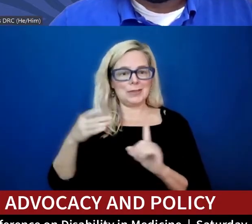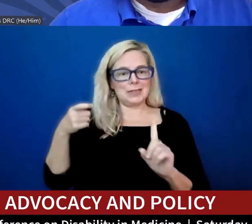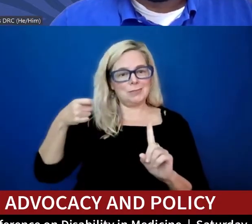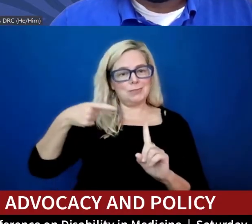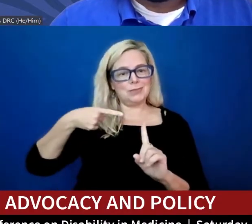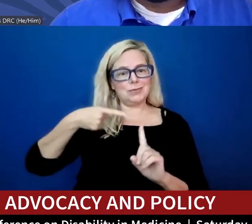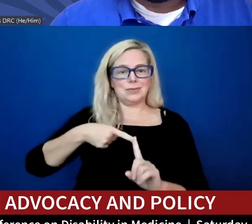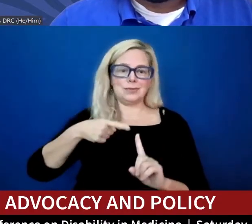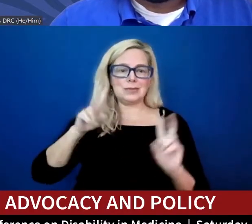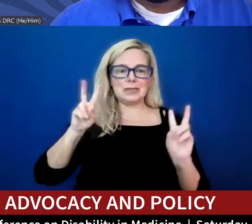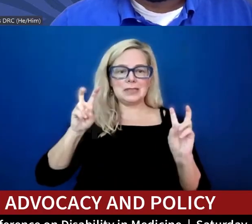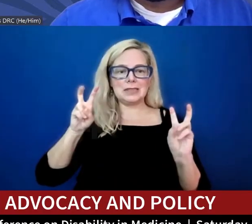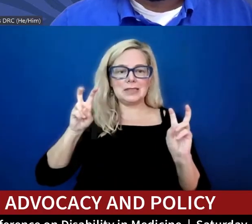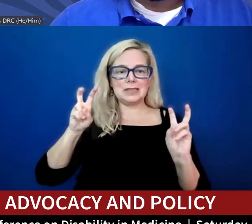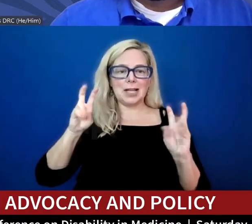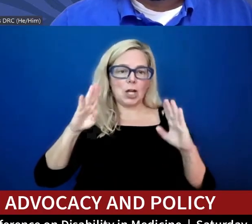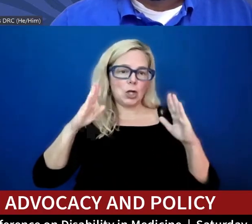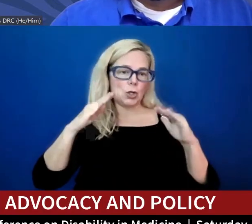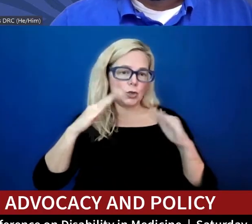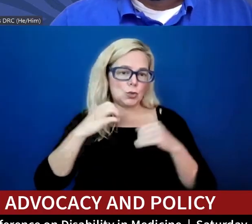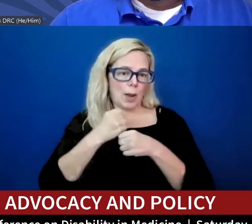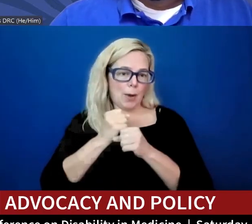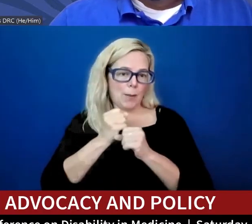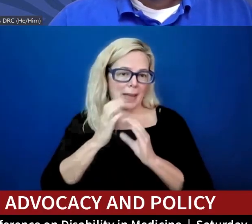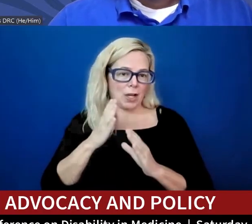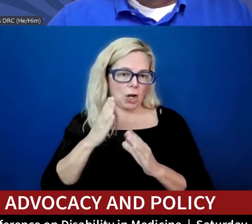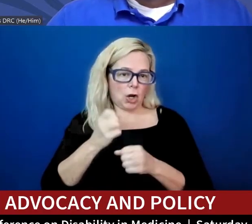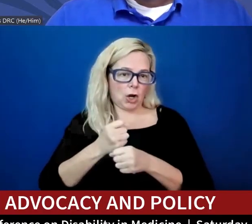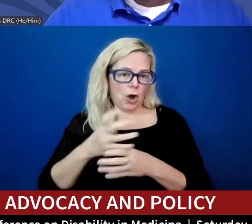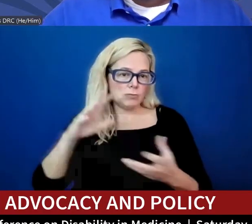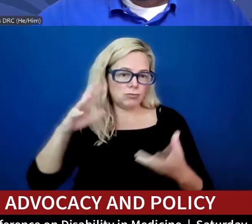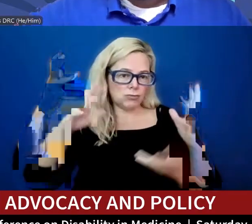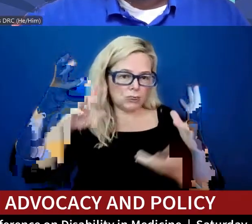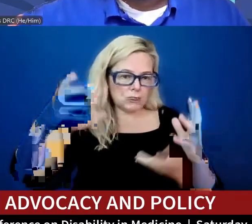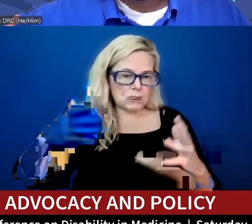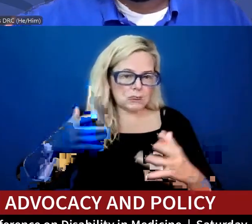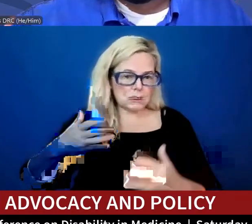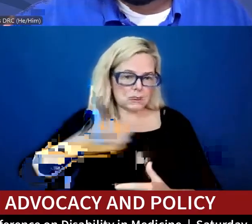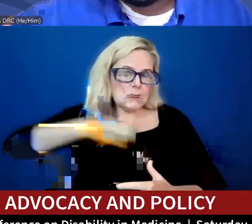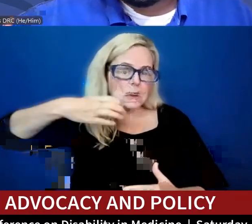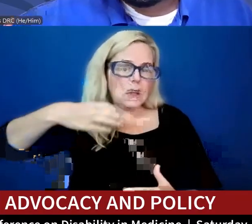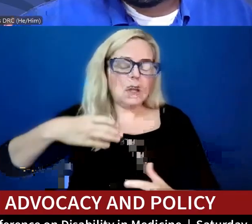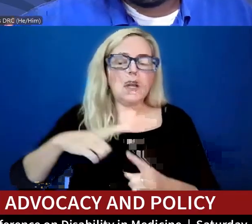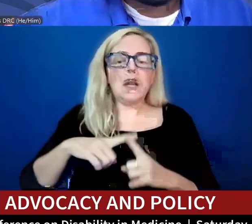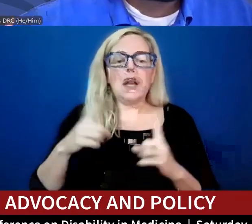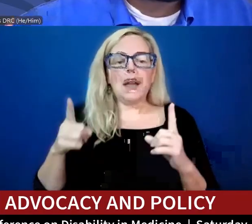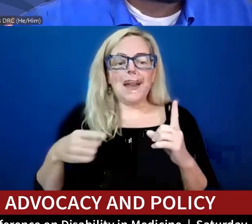um the Hopkins held an assembly about my article and didn't invite me. I found out about it on